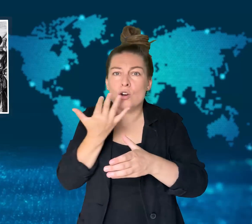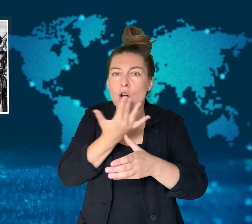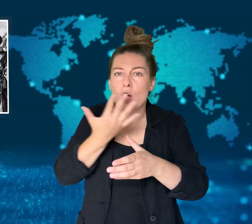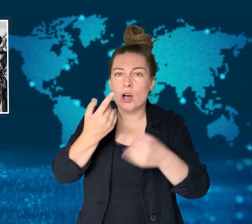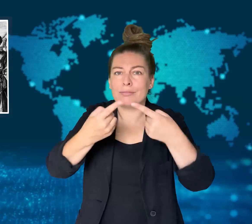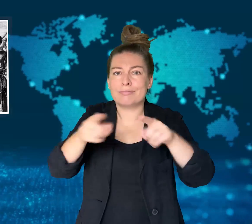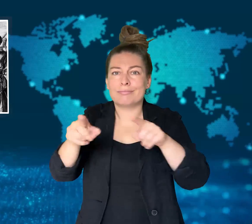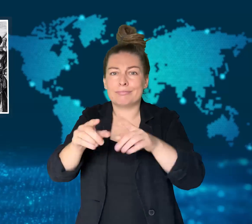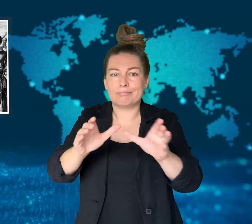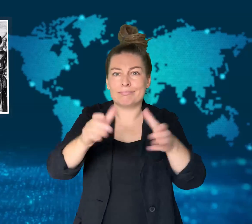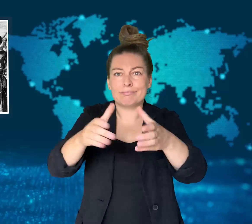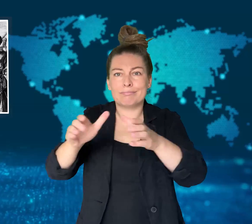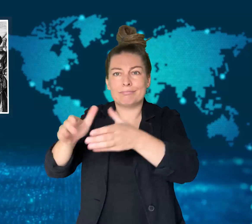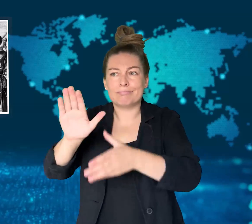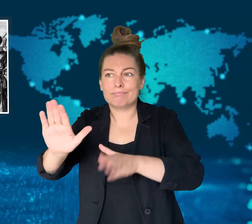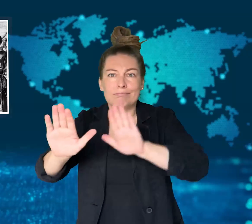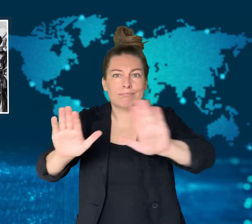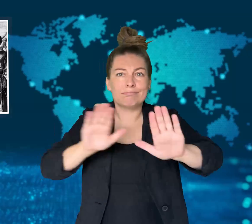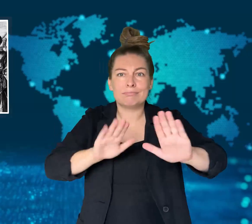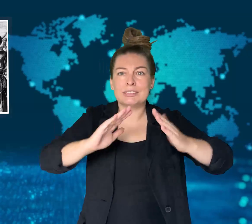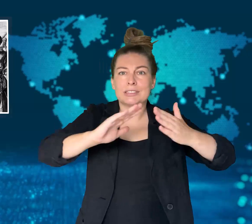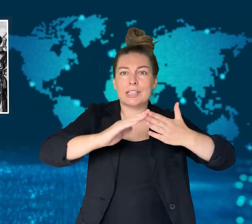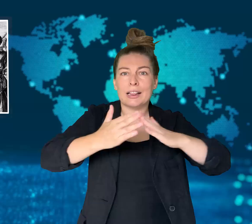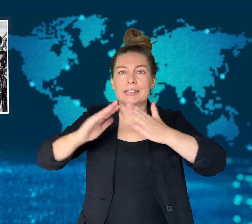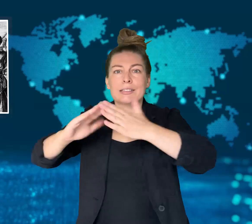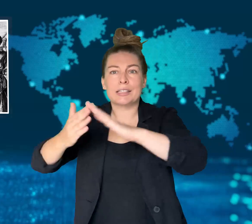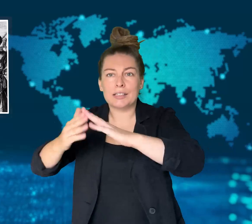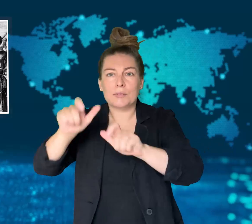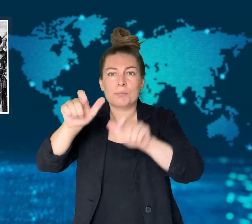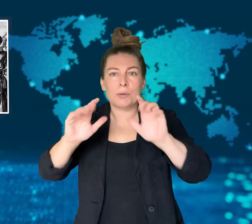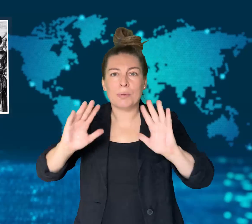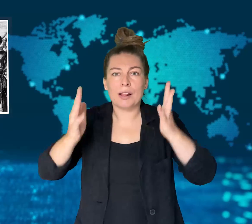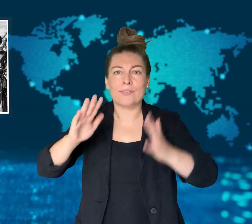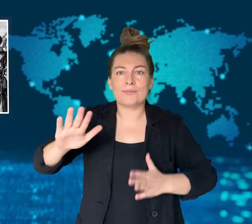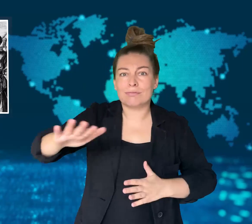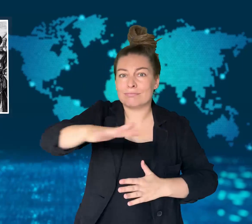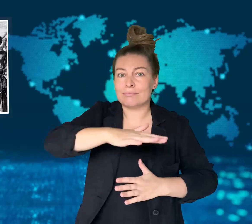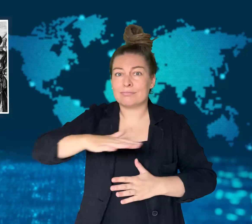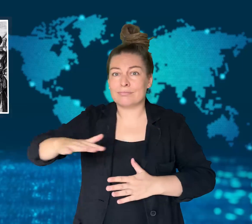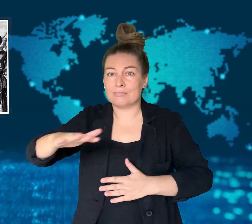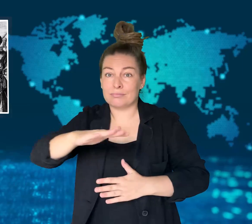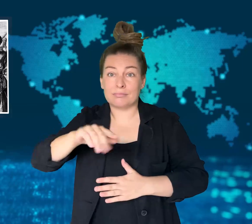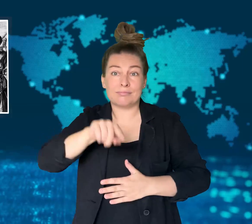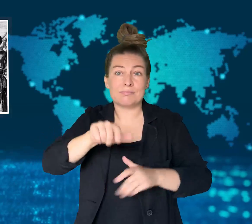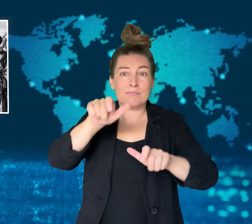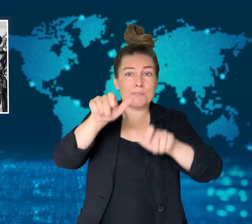Despite the ethnic mix of people living there, its people are